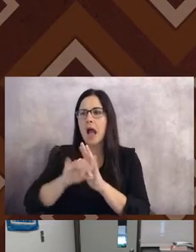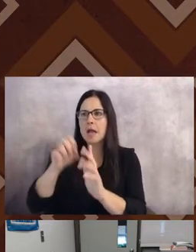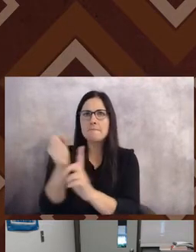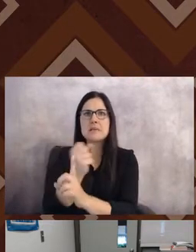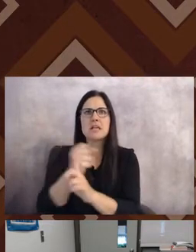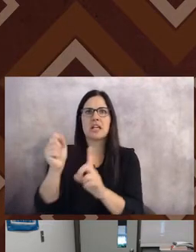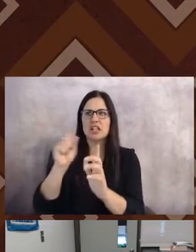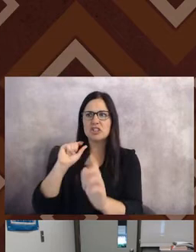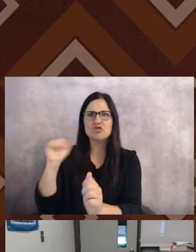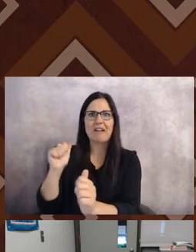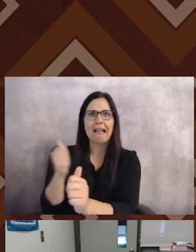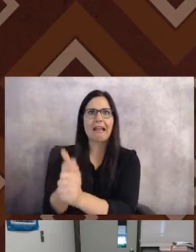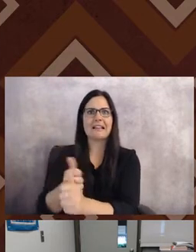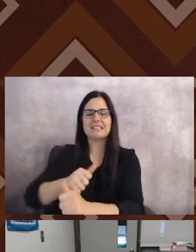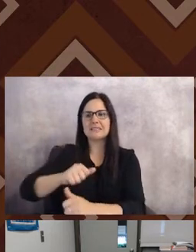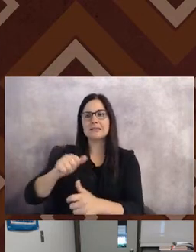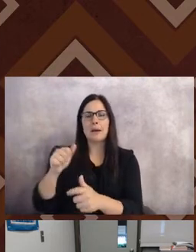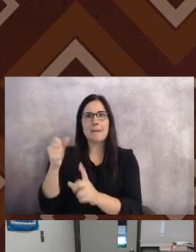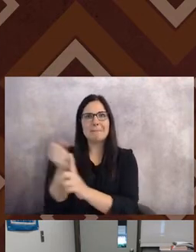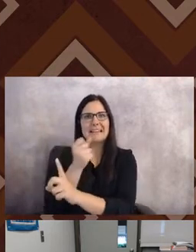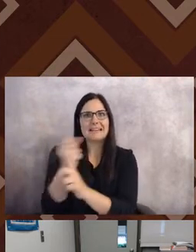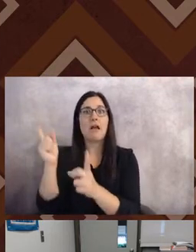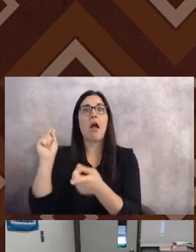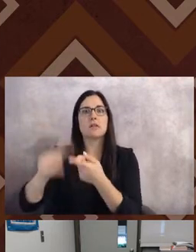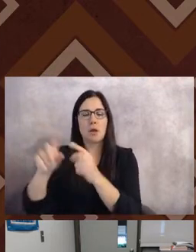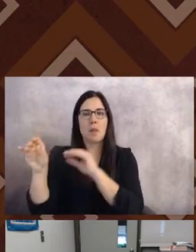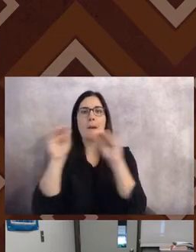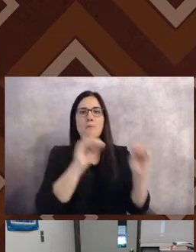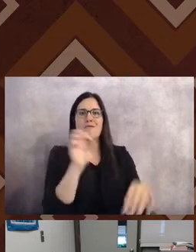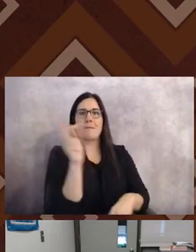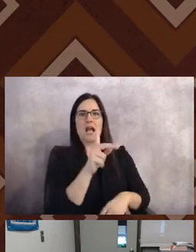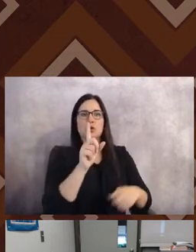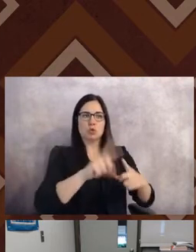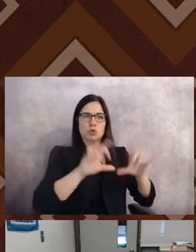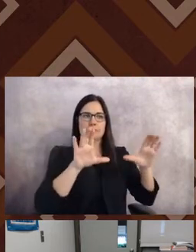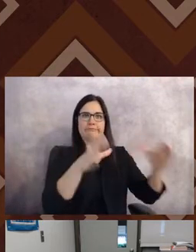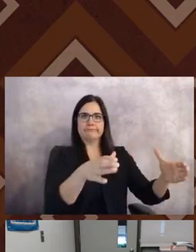they went back to to the Fresno Chinatown, where where they were allowed,